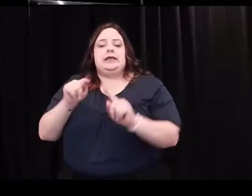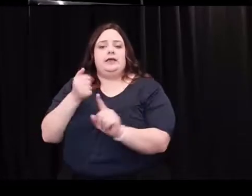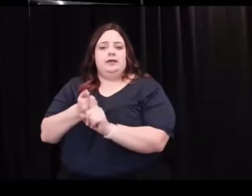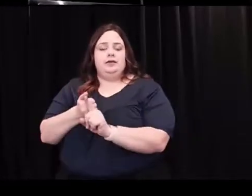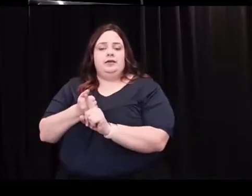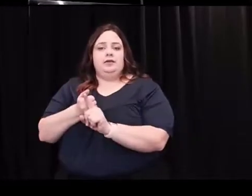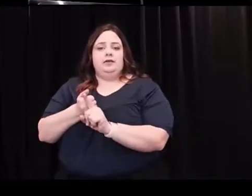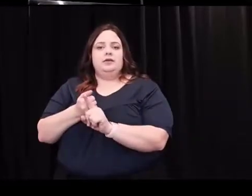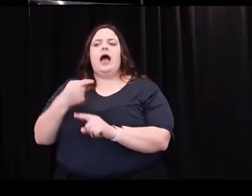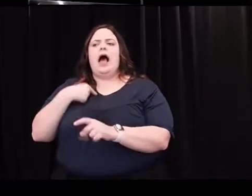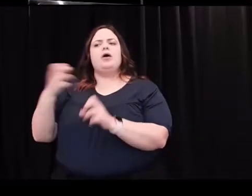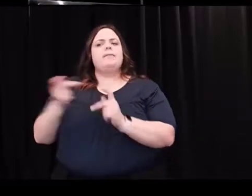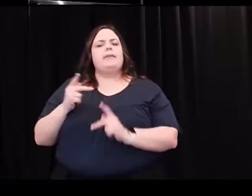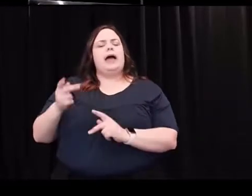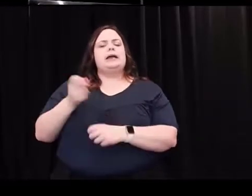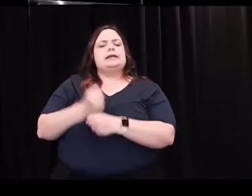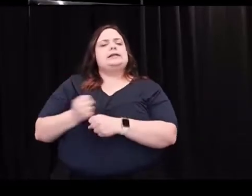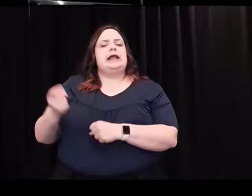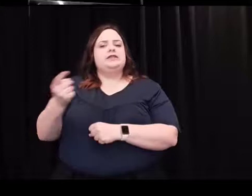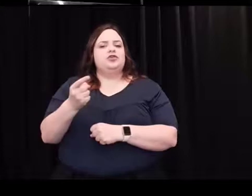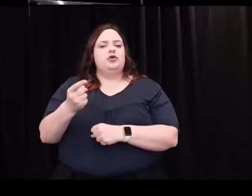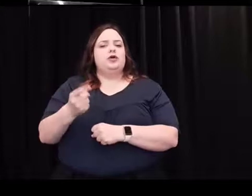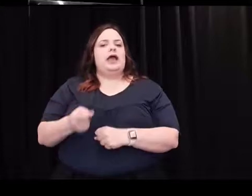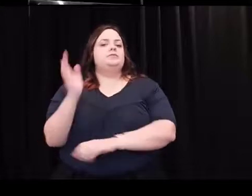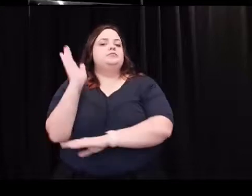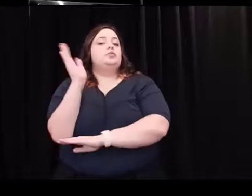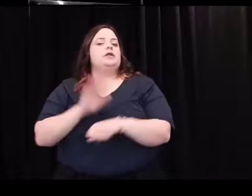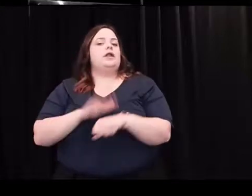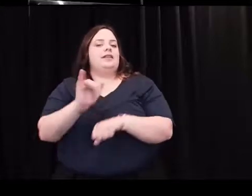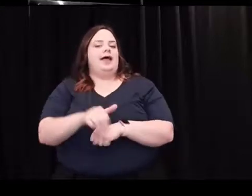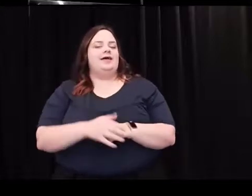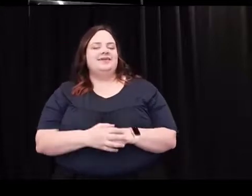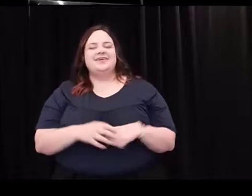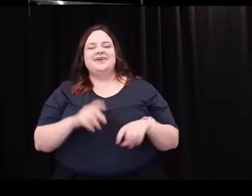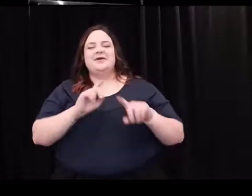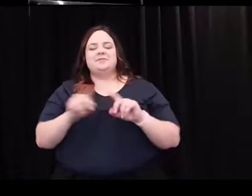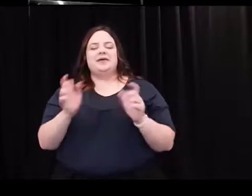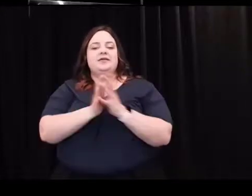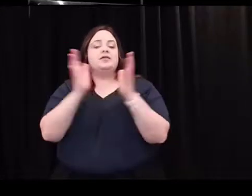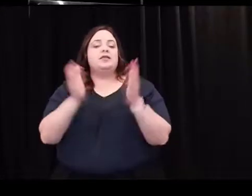I'll come back next year and give that. No, so so there's a lot of things that we need to do to the